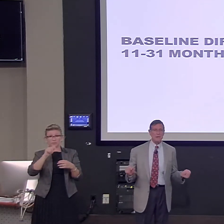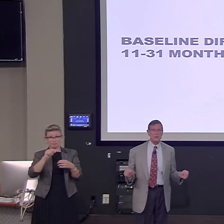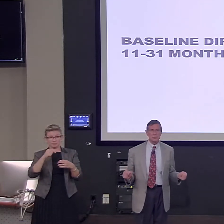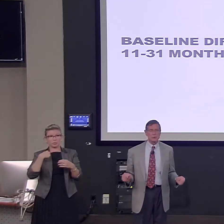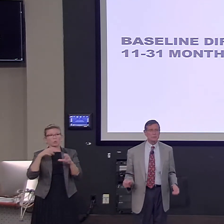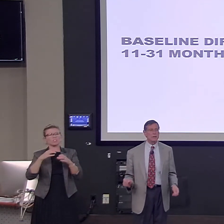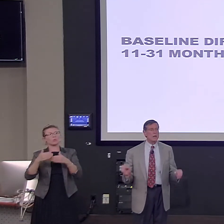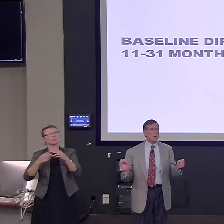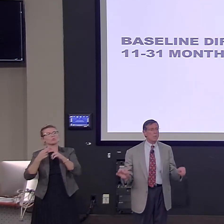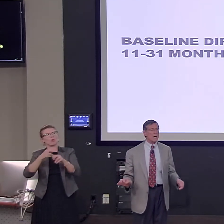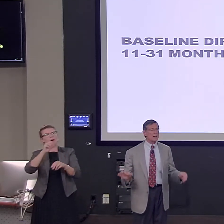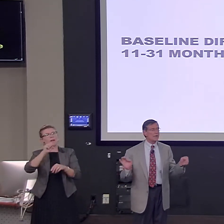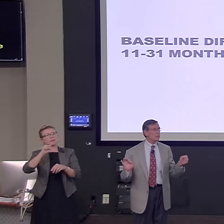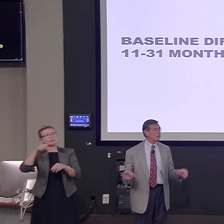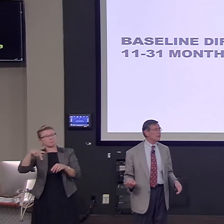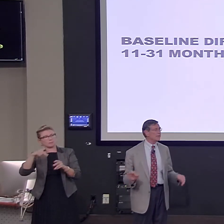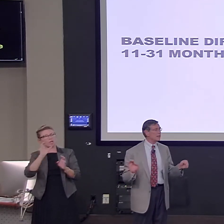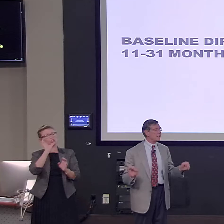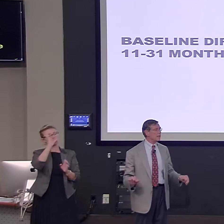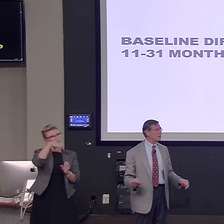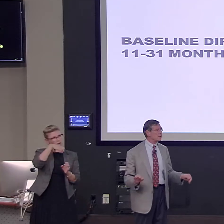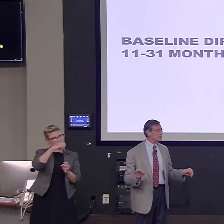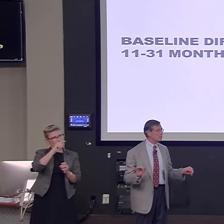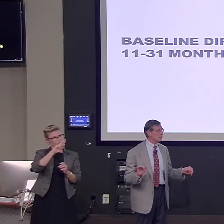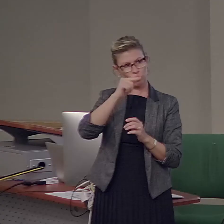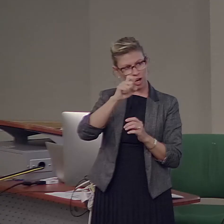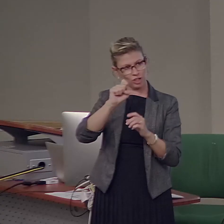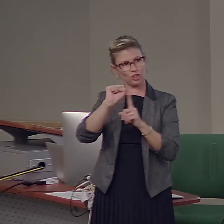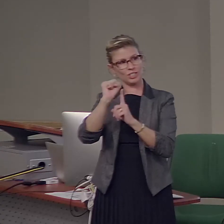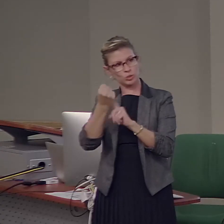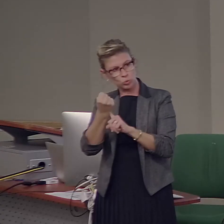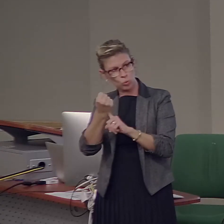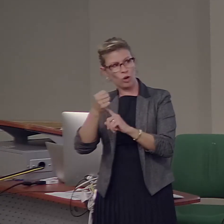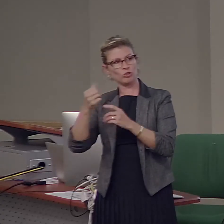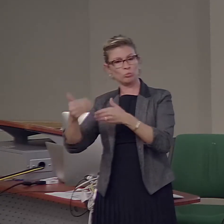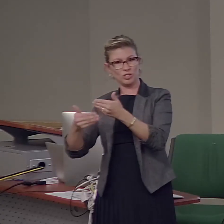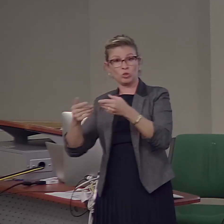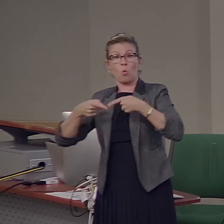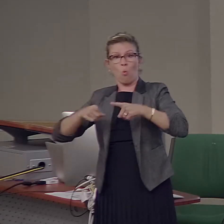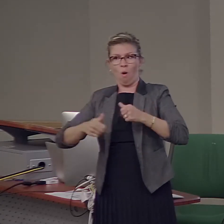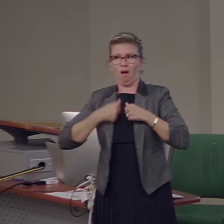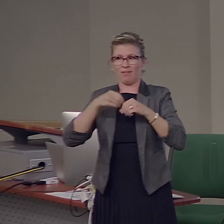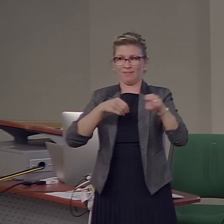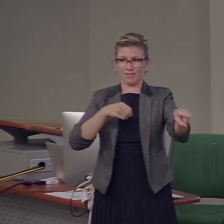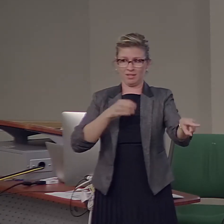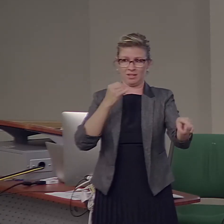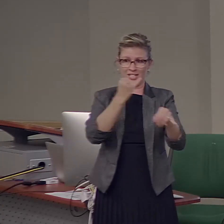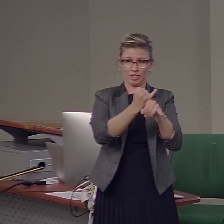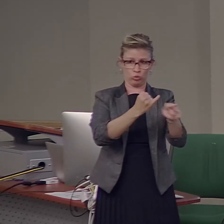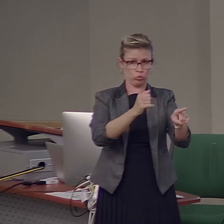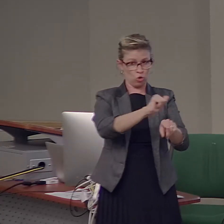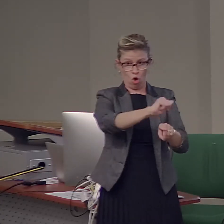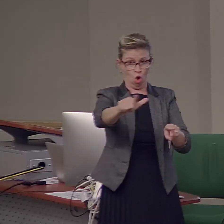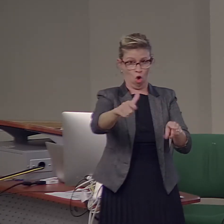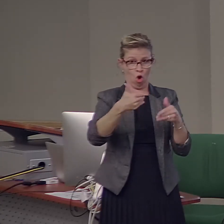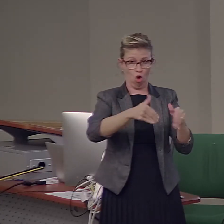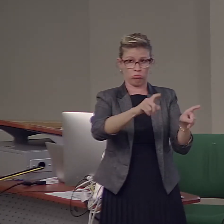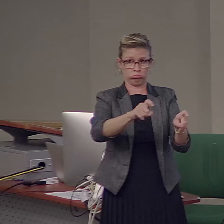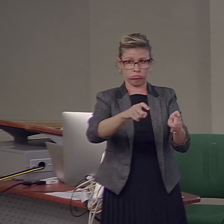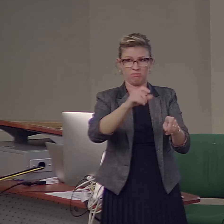the children while they were living in the institution. All of them. Now, I don't know if you all know what